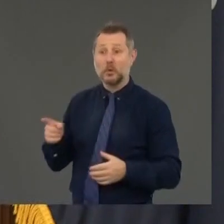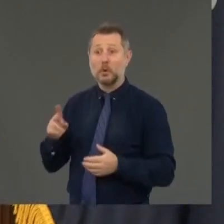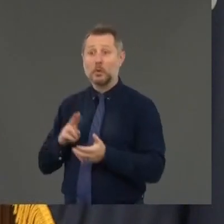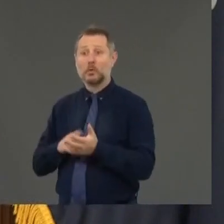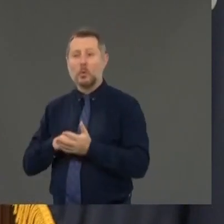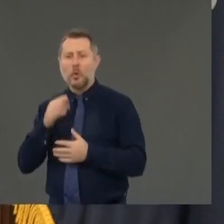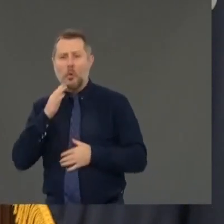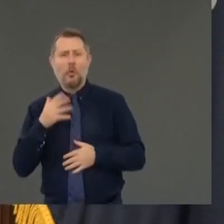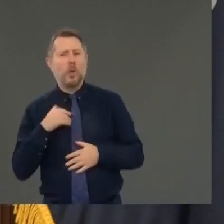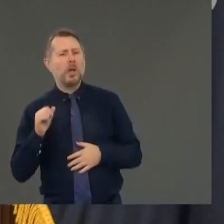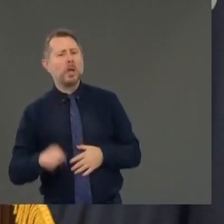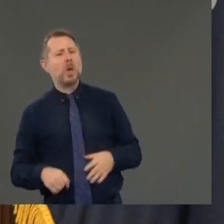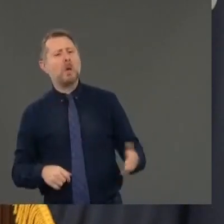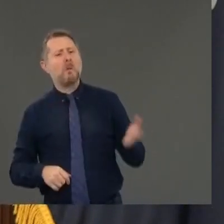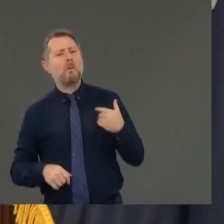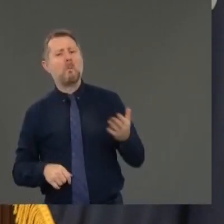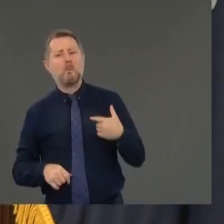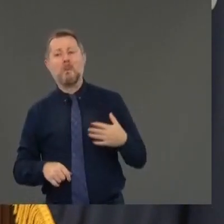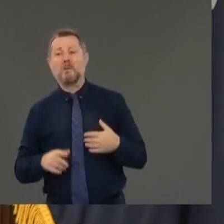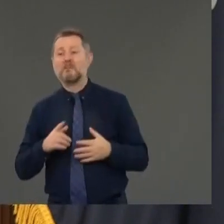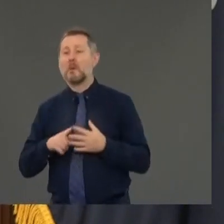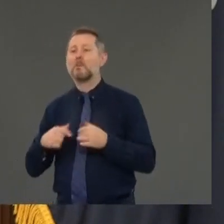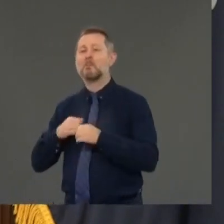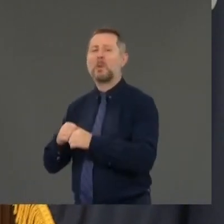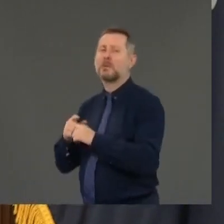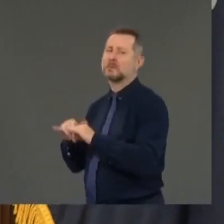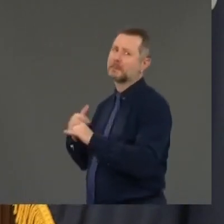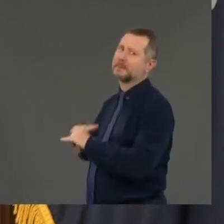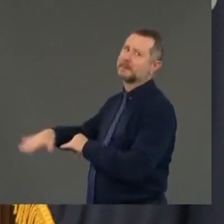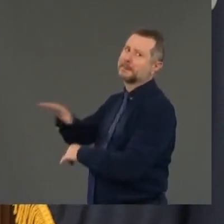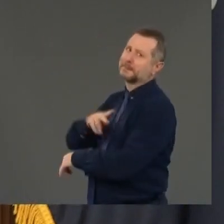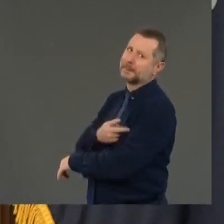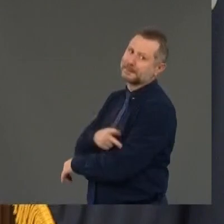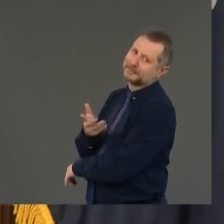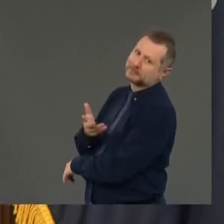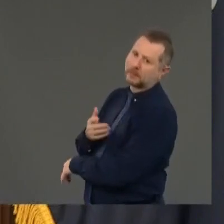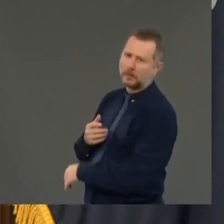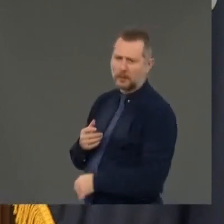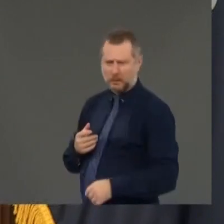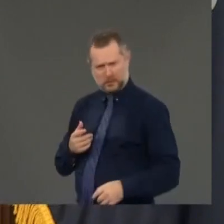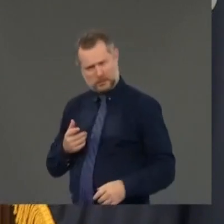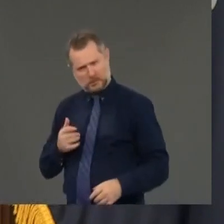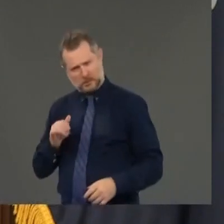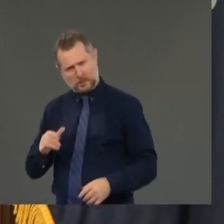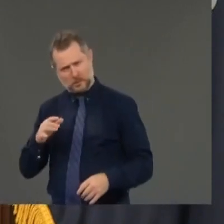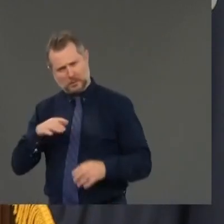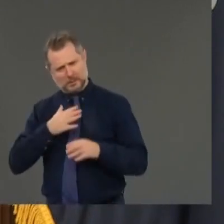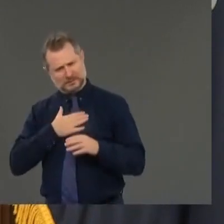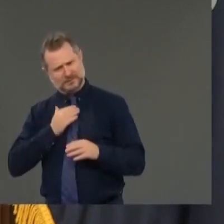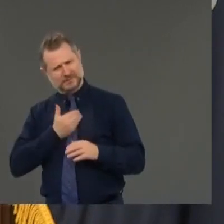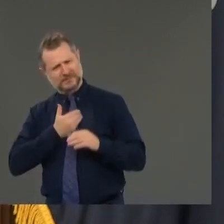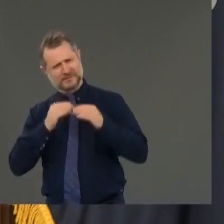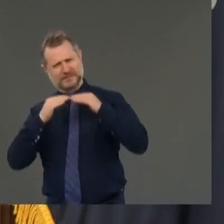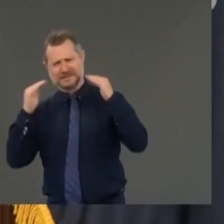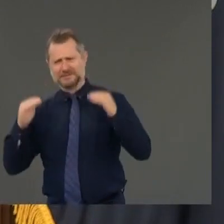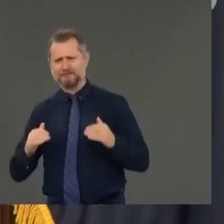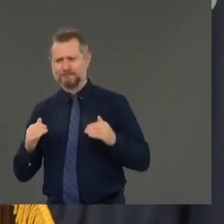ANTIBODY LEVEL TO BE NEGATIVE IF THE NURSING HOME SAYS WE CAN TAKE THAT PERSON AND PROTECT THE